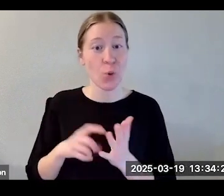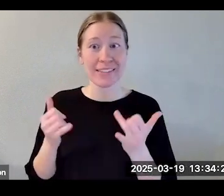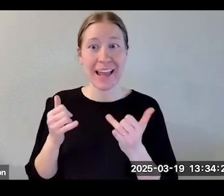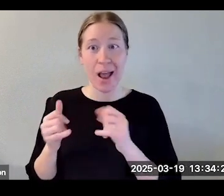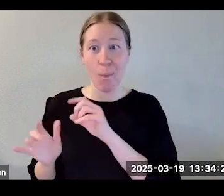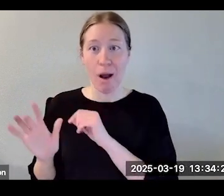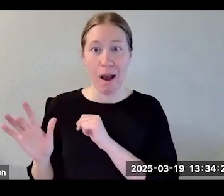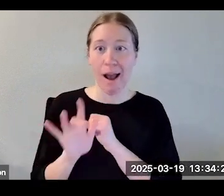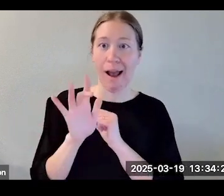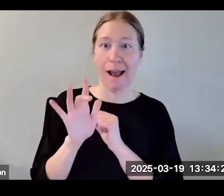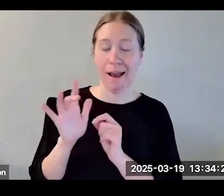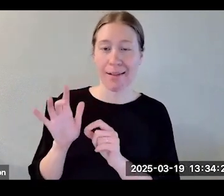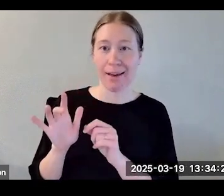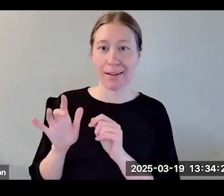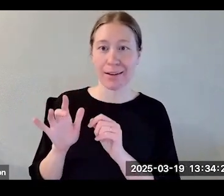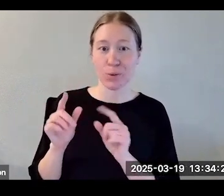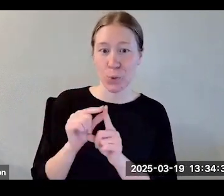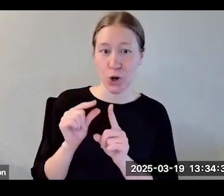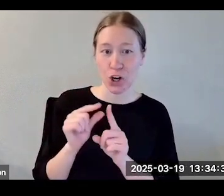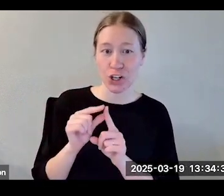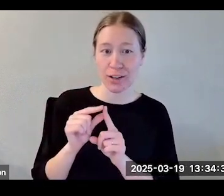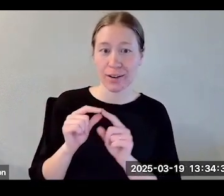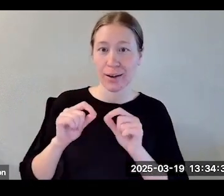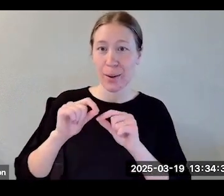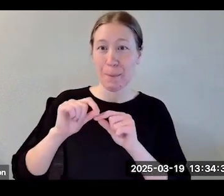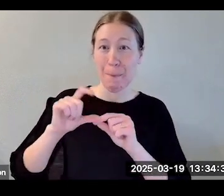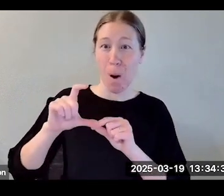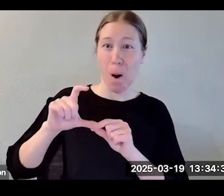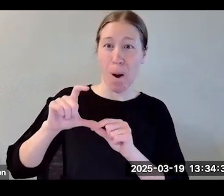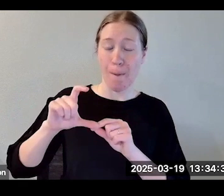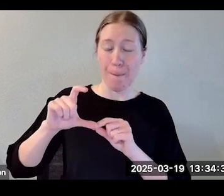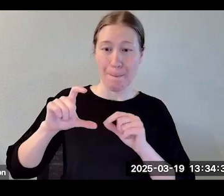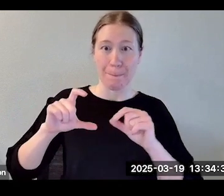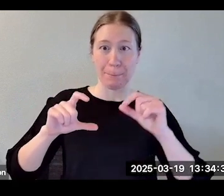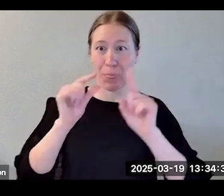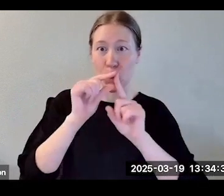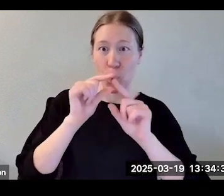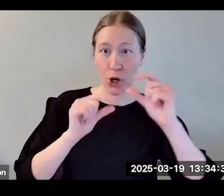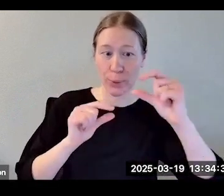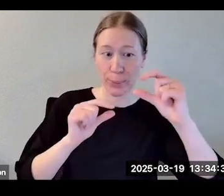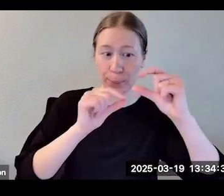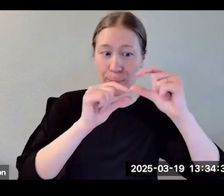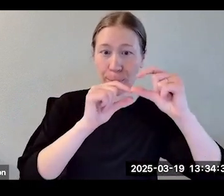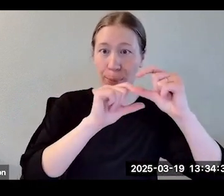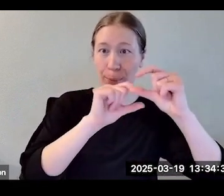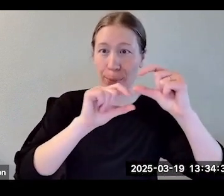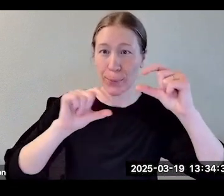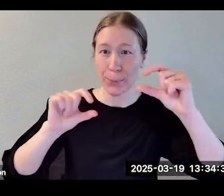underneath Academics includes this extra space at the bottom of that.